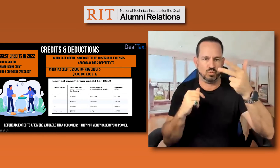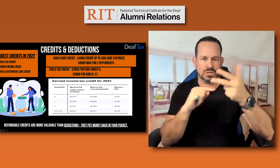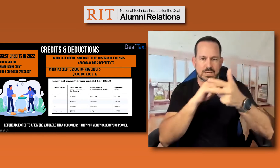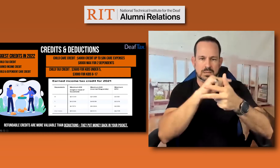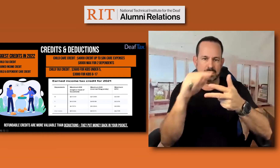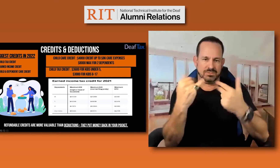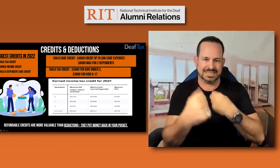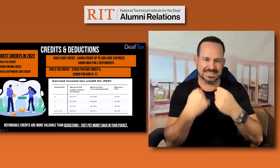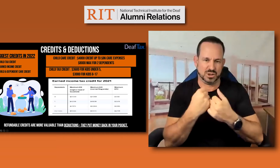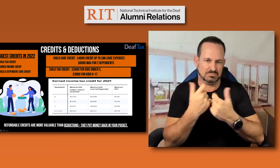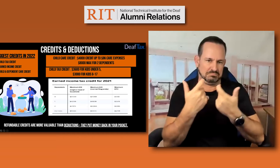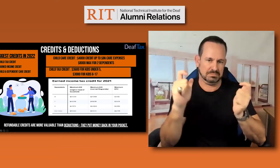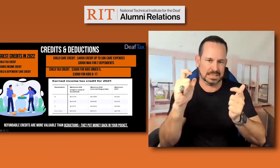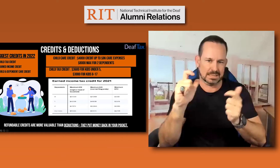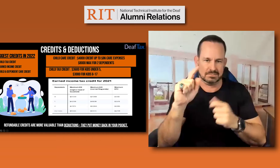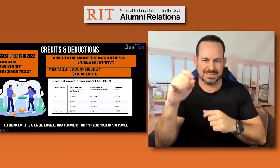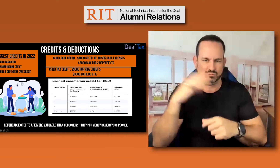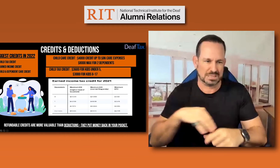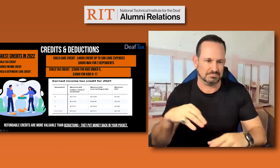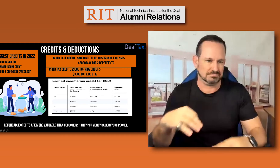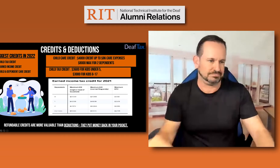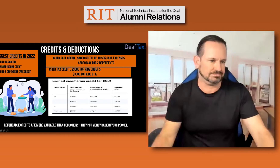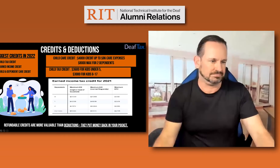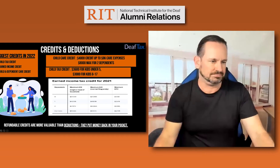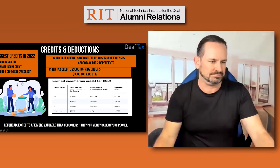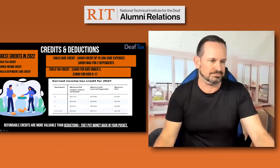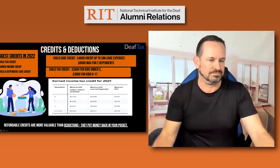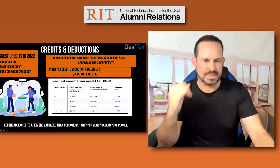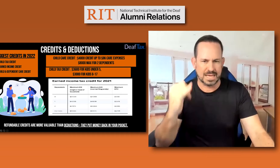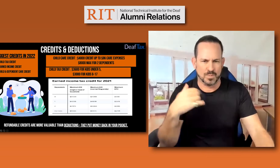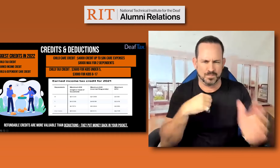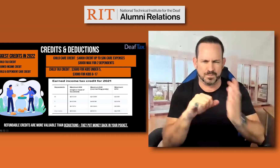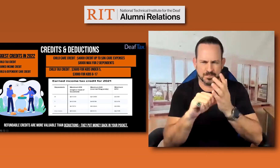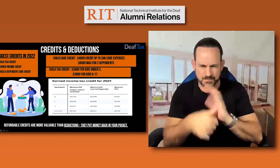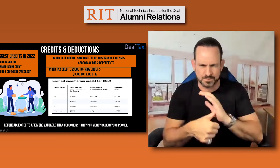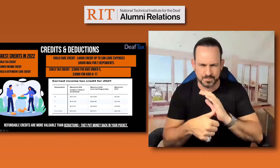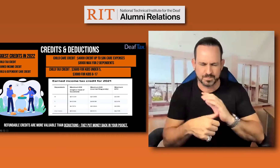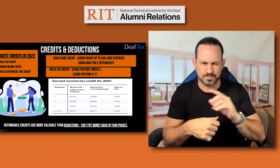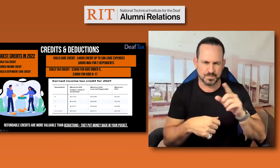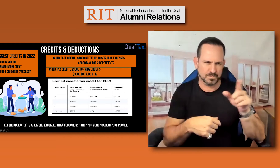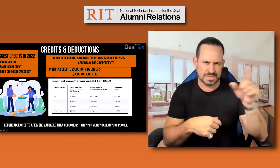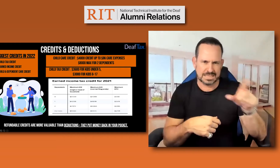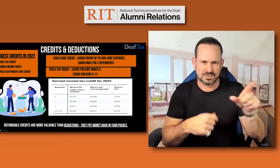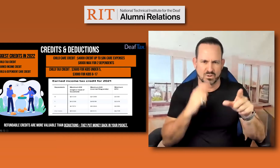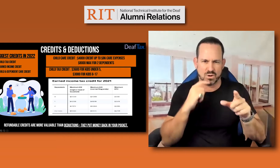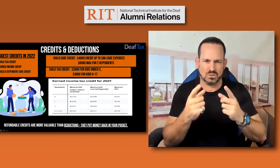to what they did in the past. There have been three very large tax credits